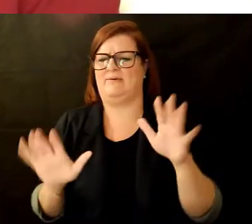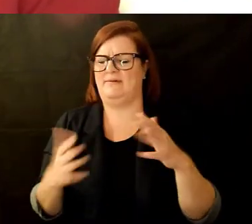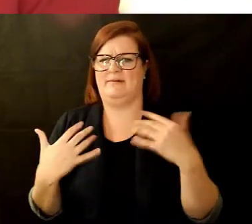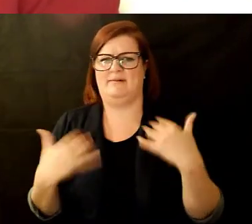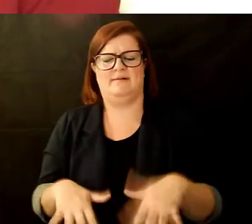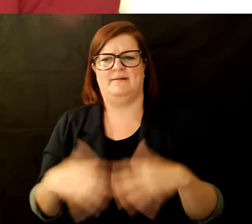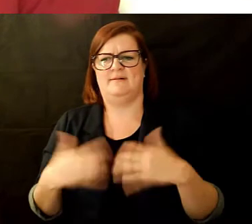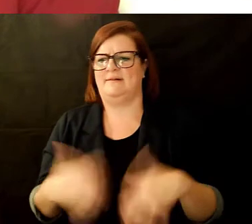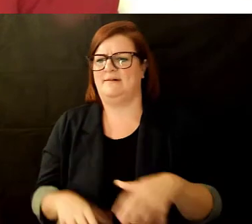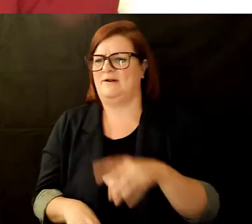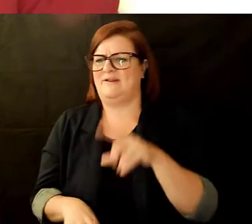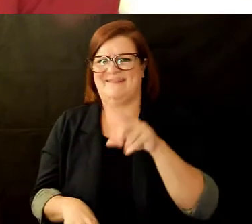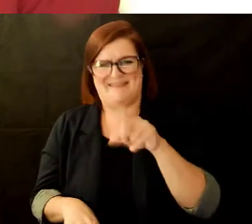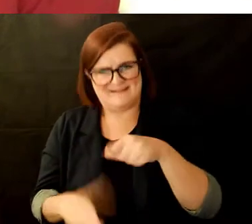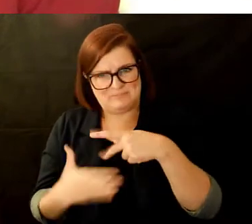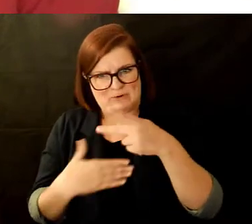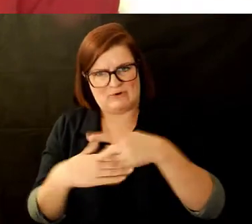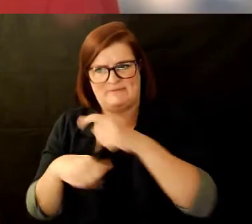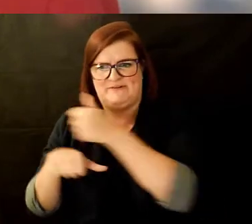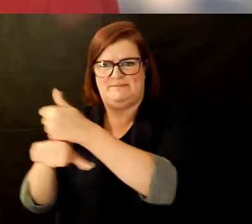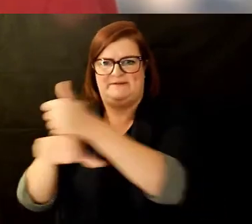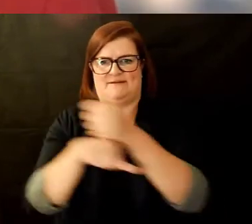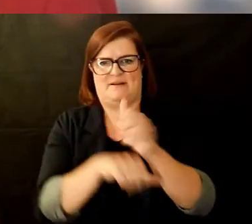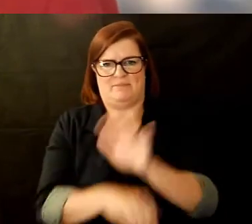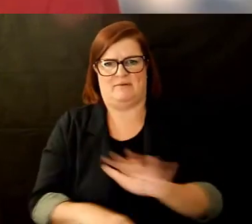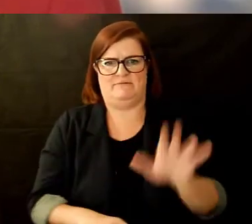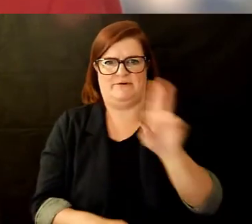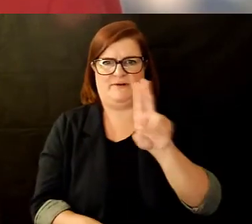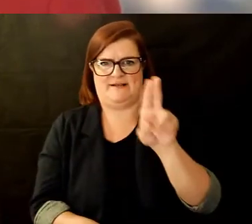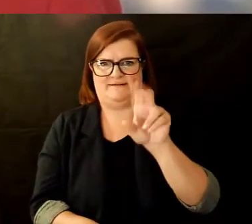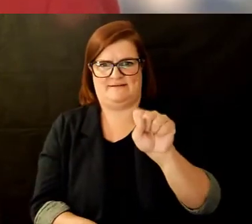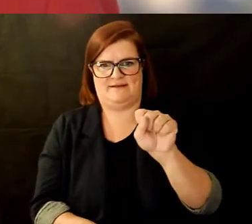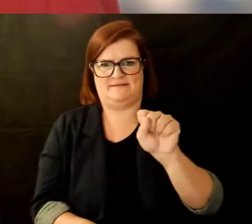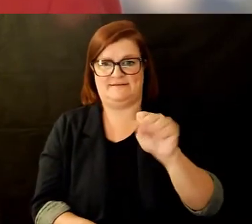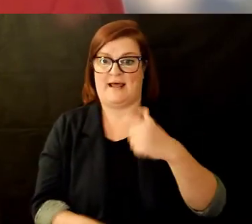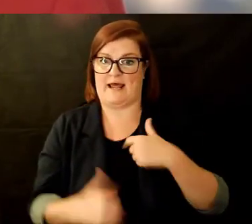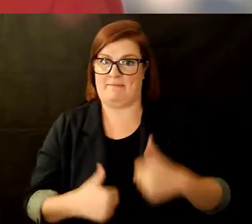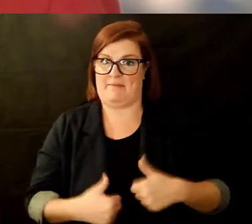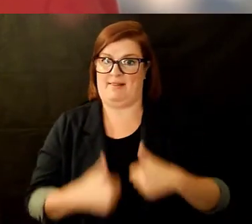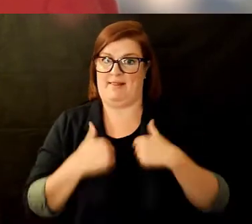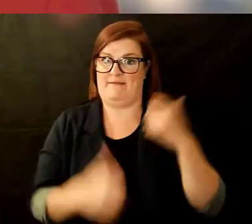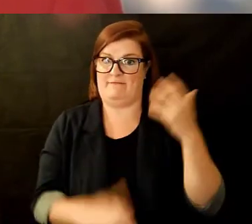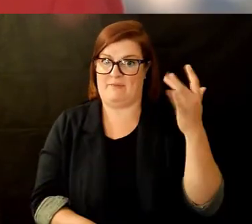to be implemented all over the United States. I am alive because of the STAR program,